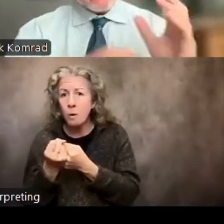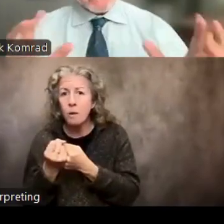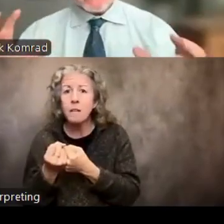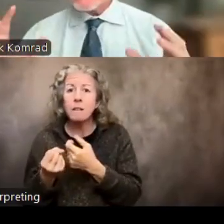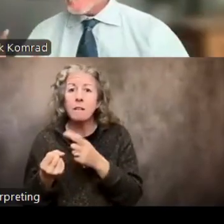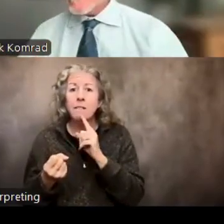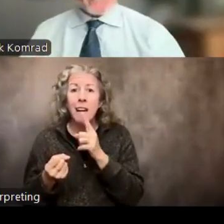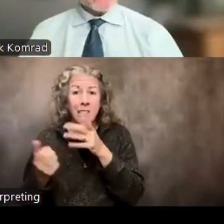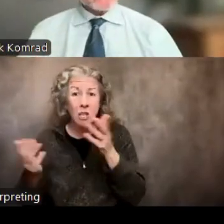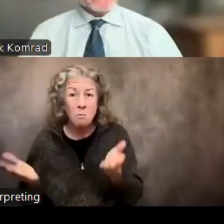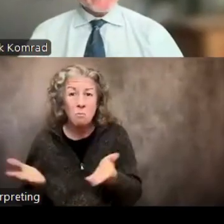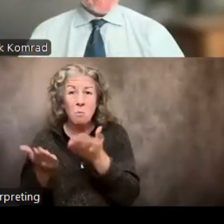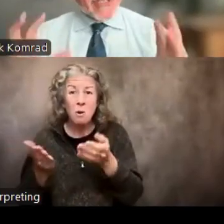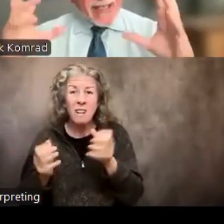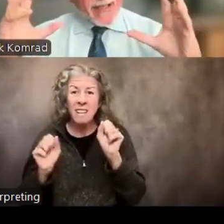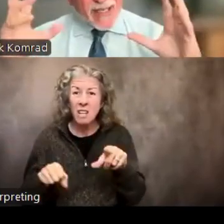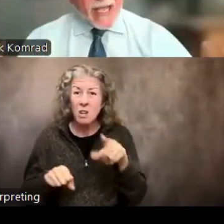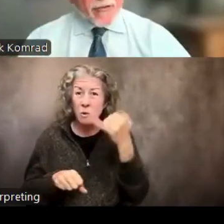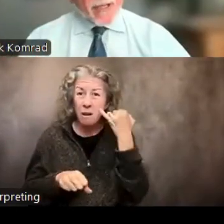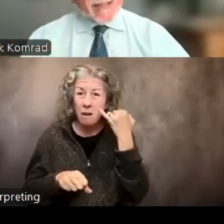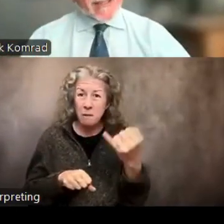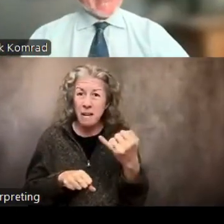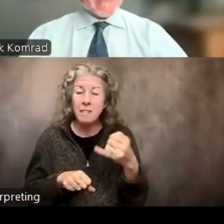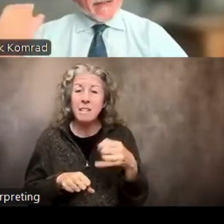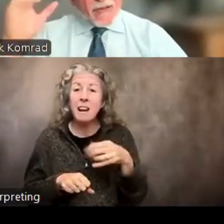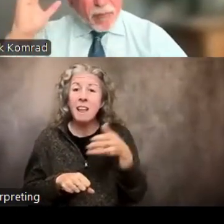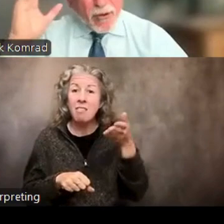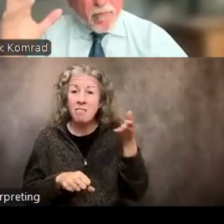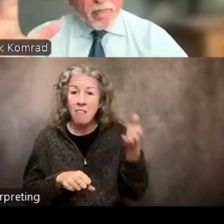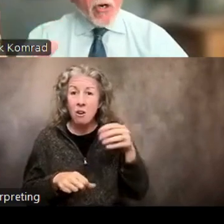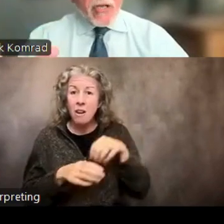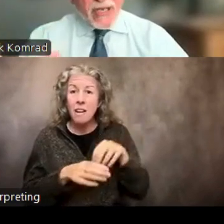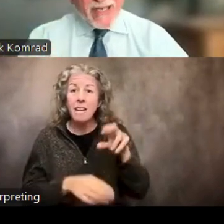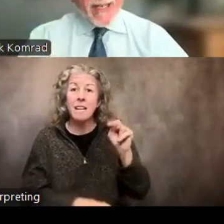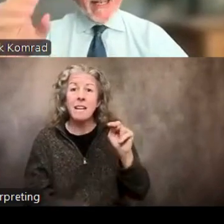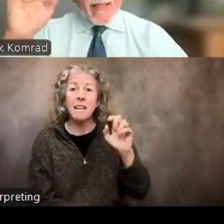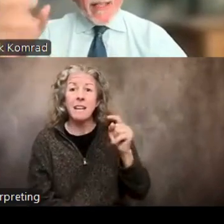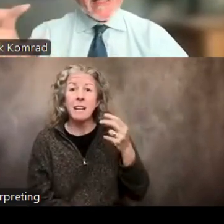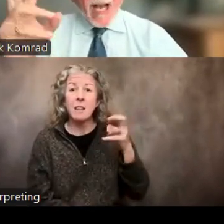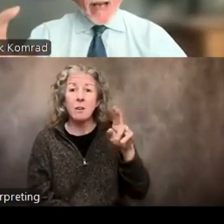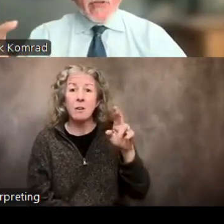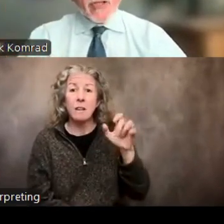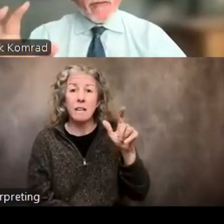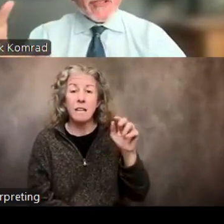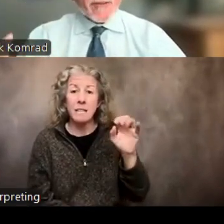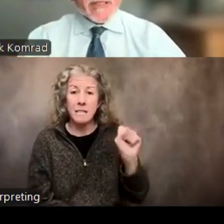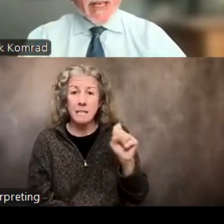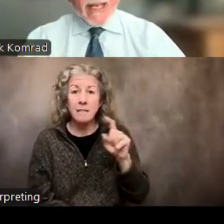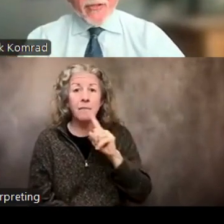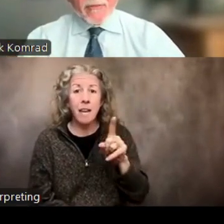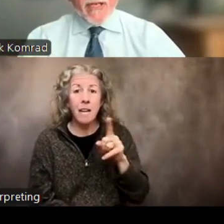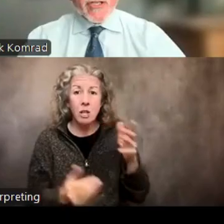imagine, the psychiatric association in the Netherlands is even promoting this option for some psychiatric patients,